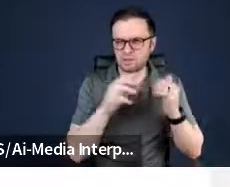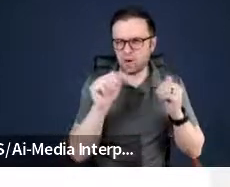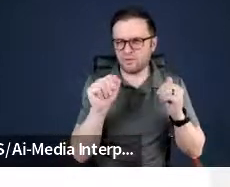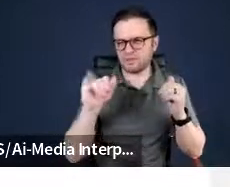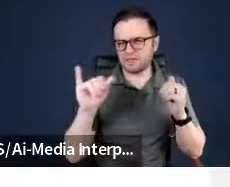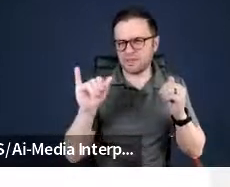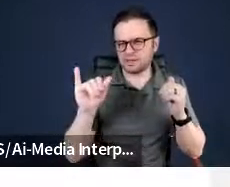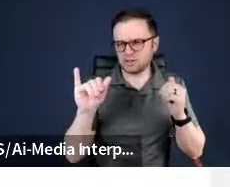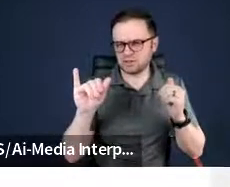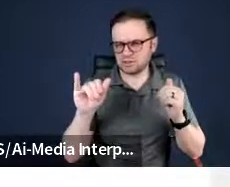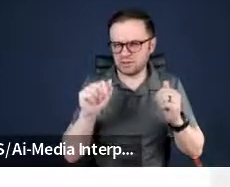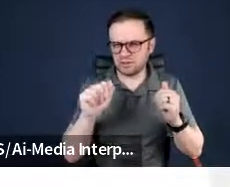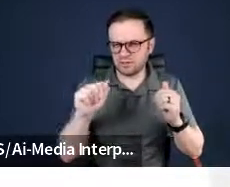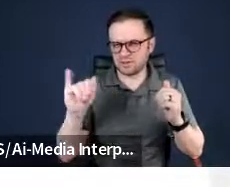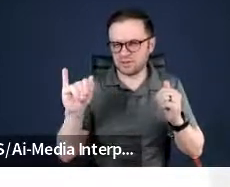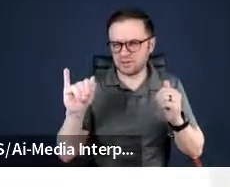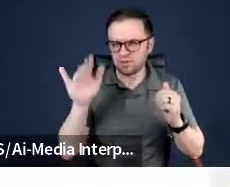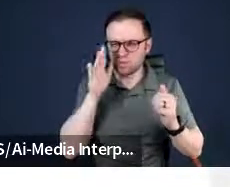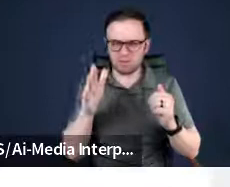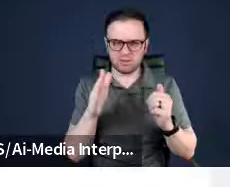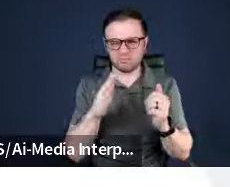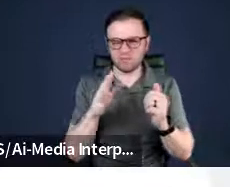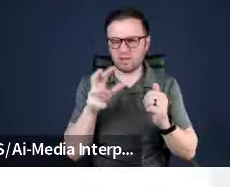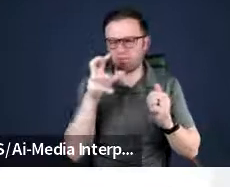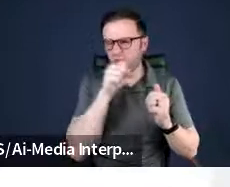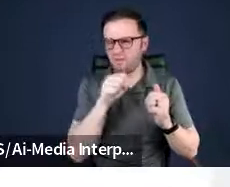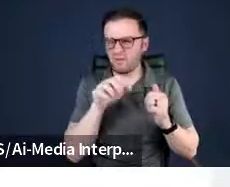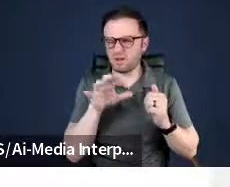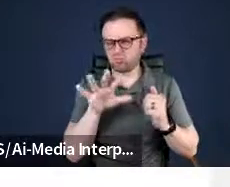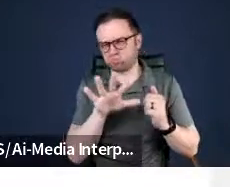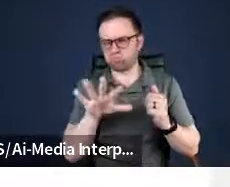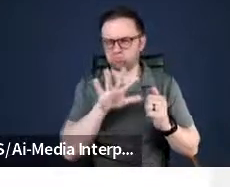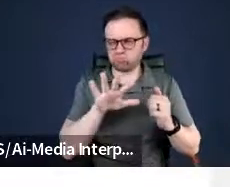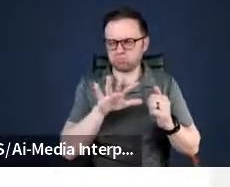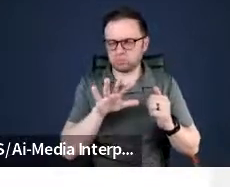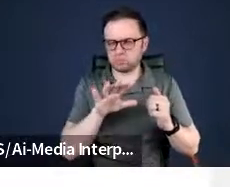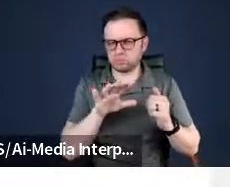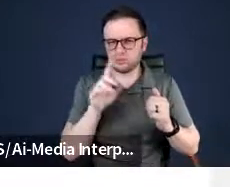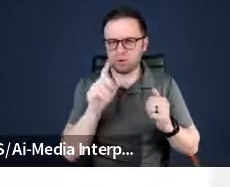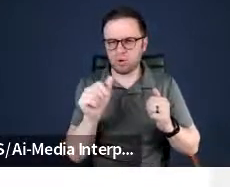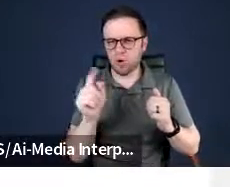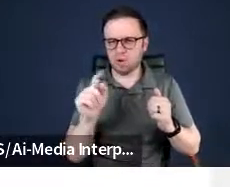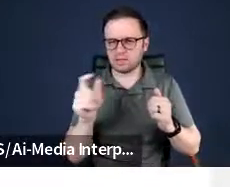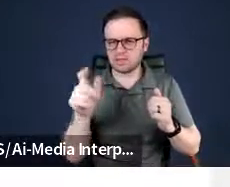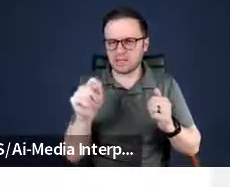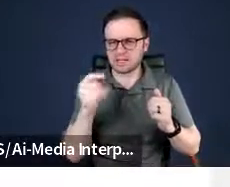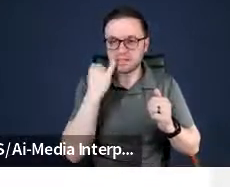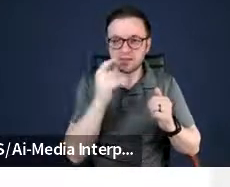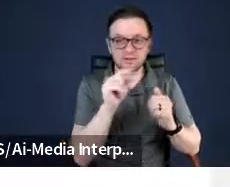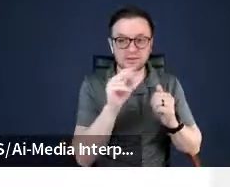with tools like Google has some artificial intelligence that will construct very rough approximations of alt text,